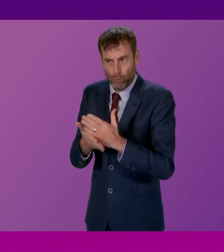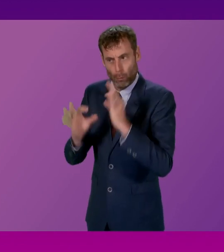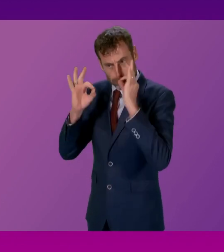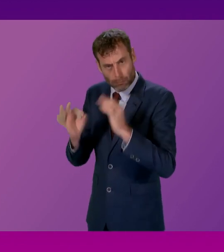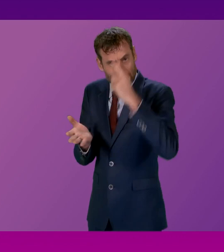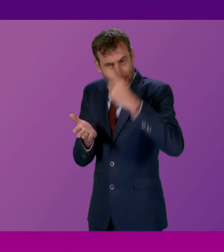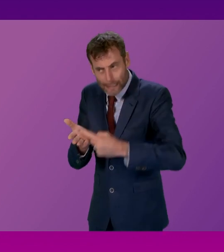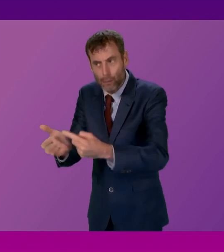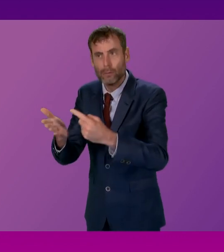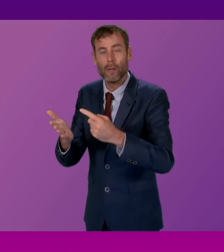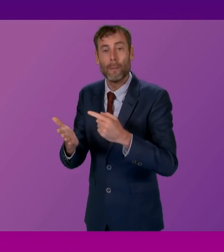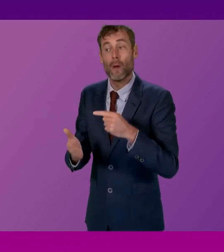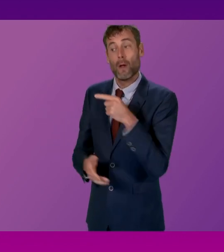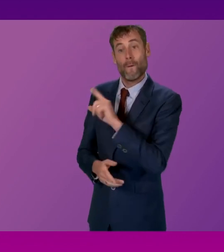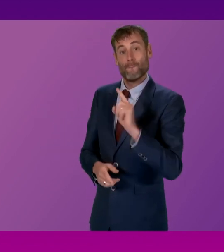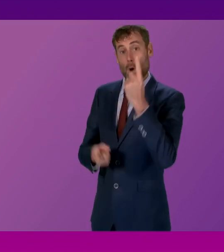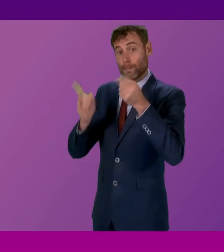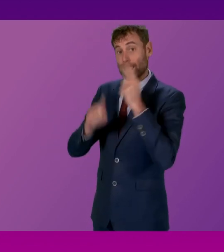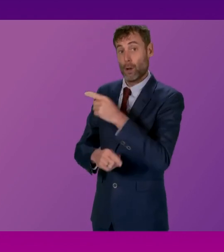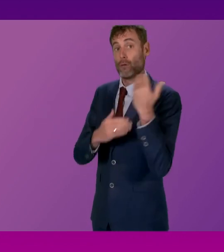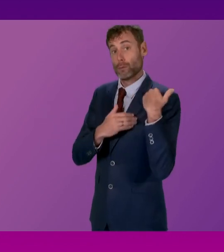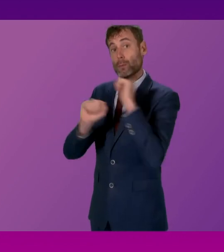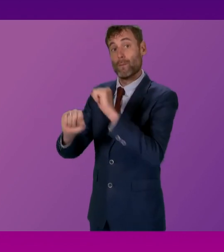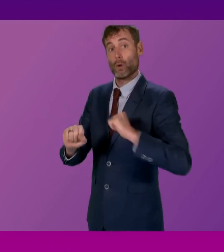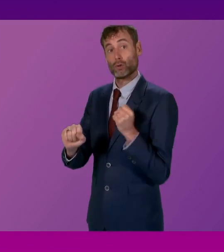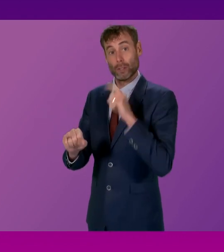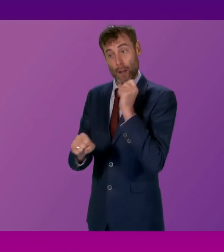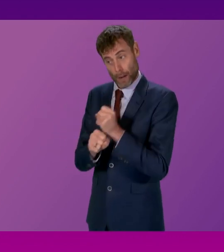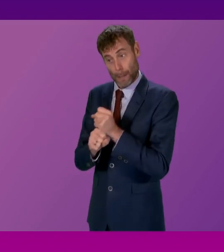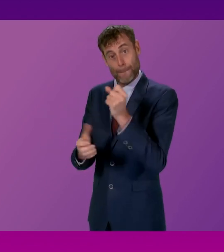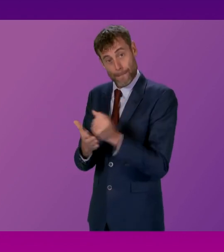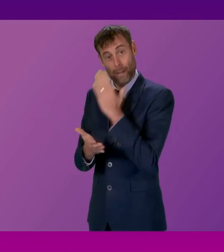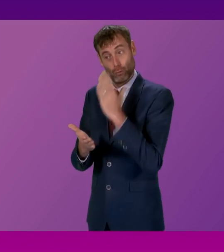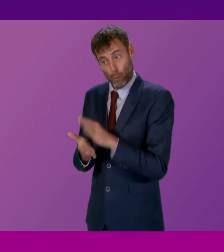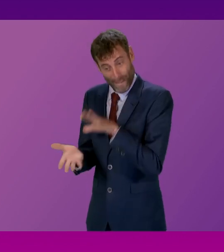Will he take personal responsibility for ensuring that the Government complies in full with